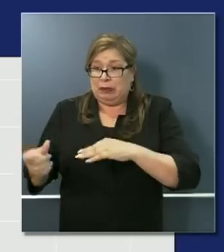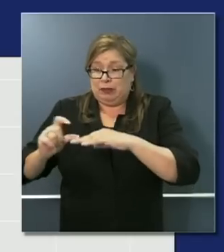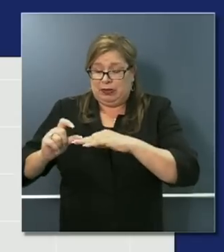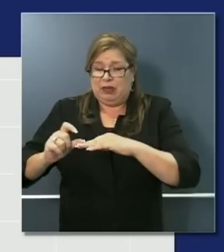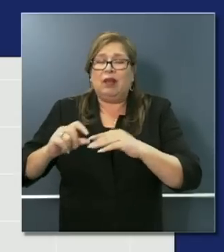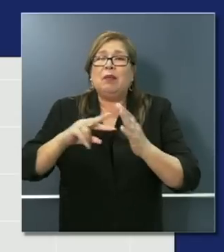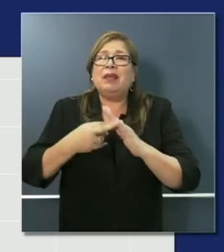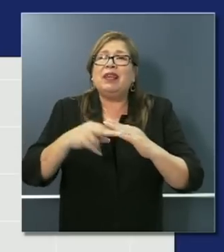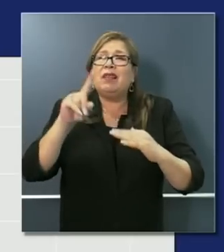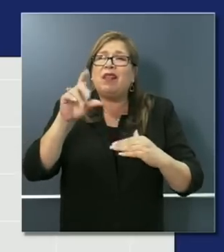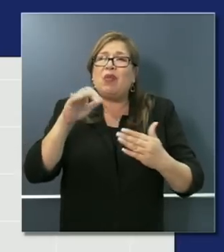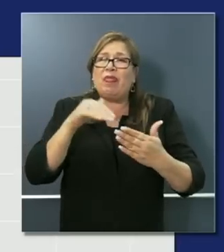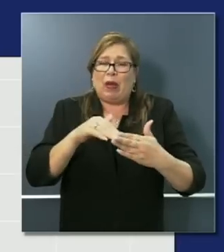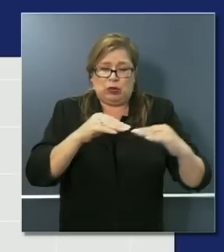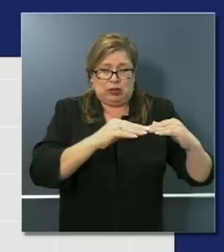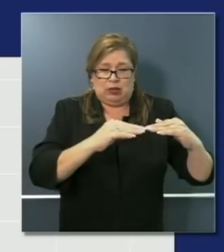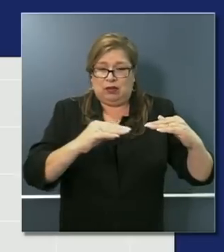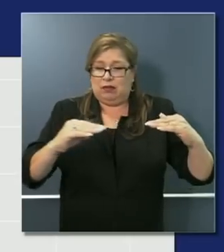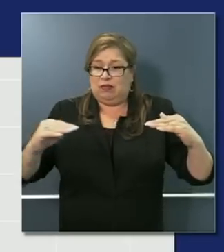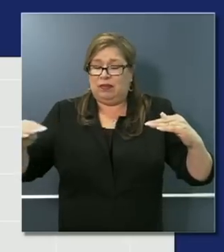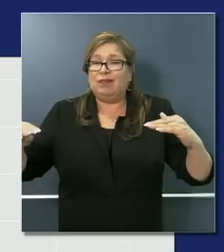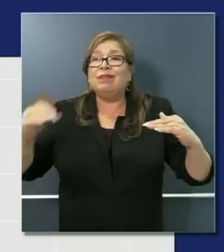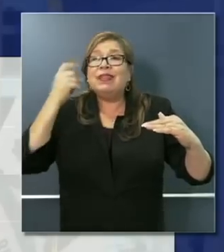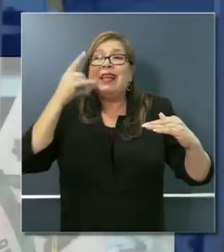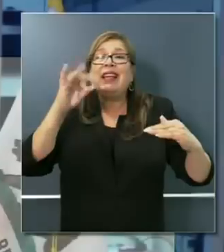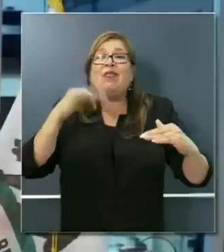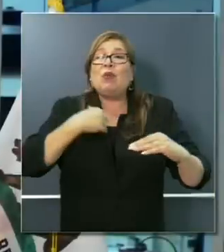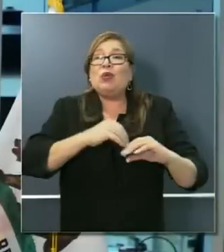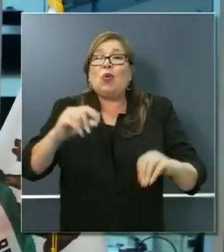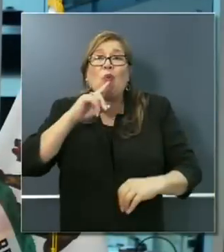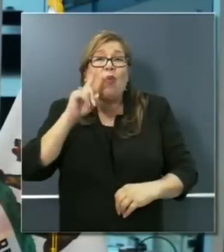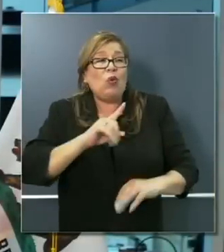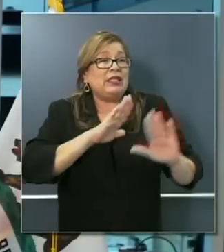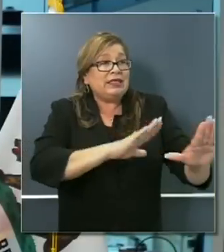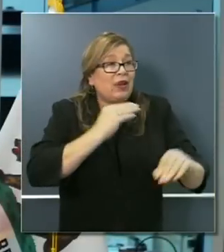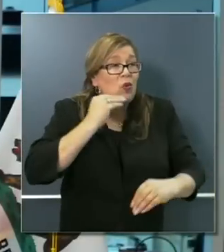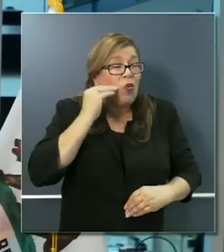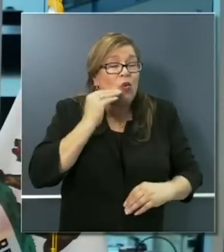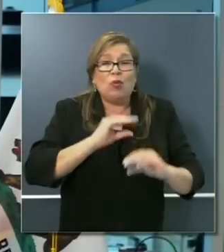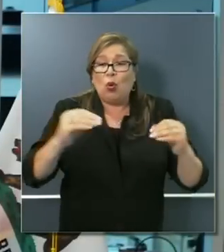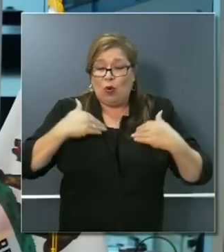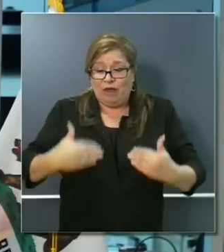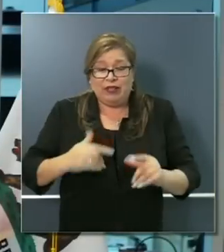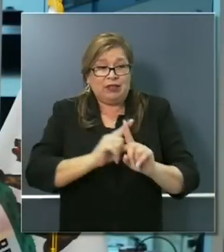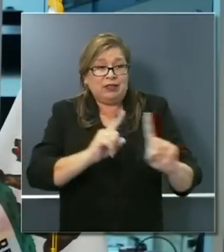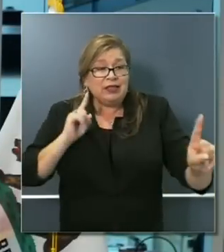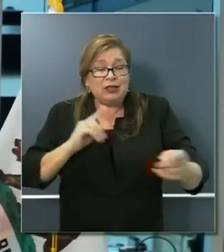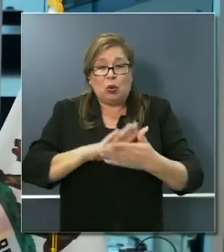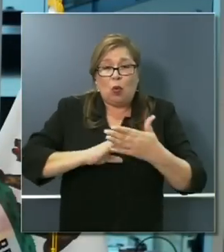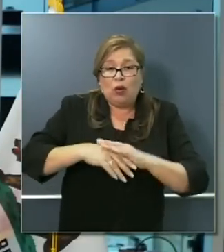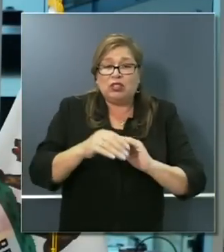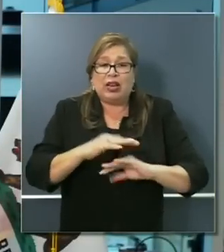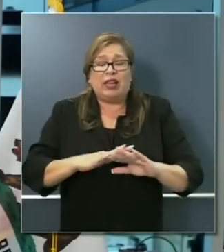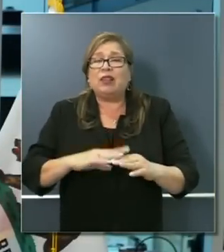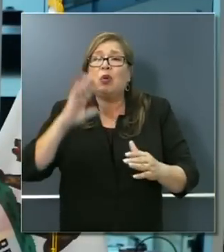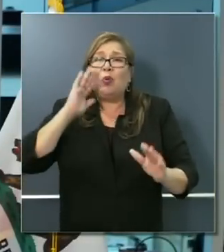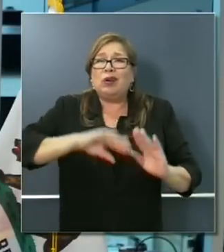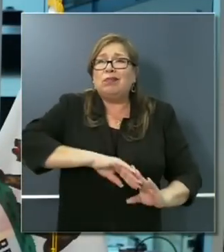THIS INDICATES THE SURGE CAPACITY AND IF YOU ADD THAT TO THE EXISTING CAPACITY IN HOSPITALS, WE WOULD JUST BE